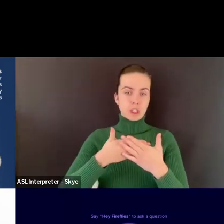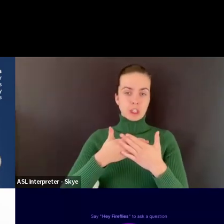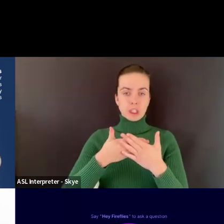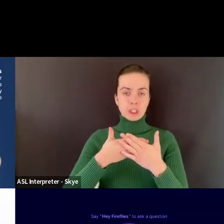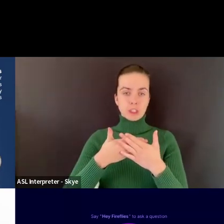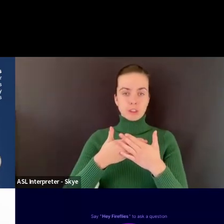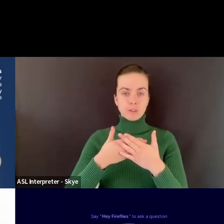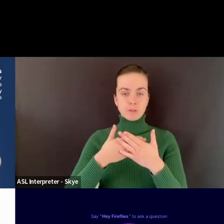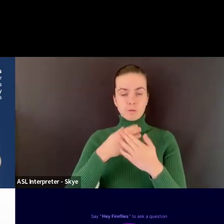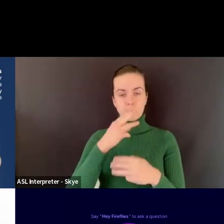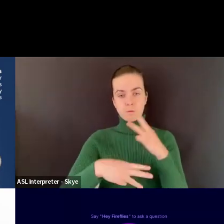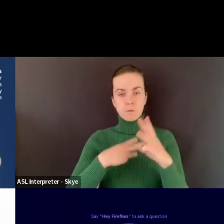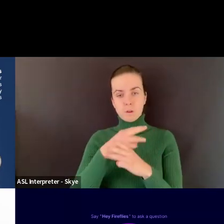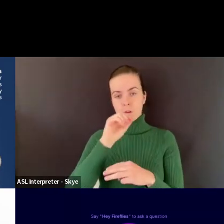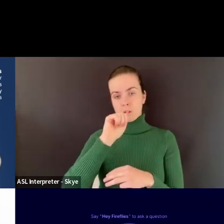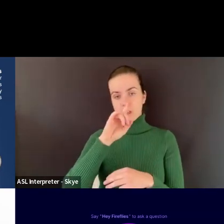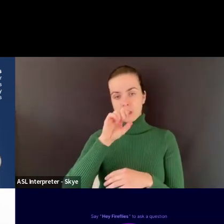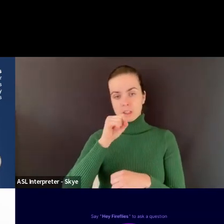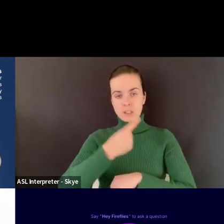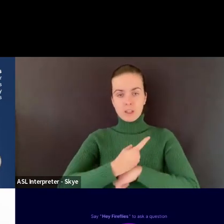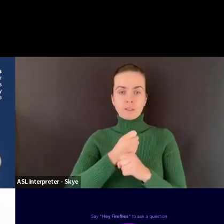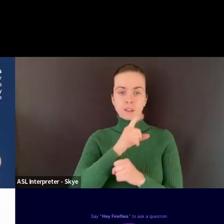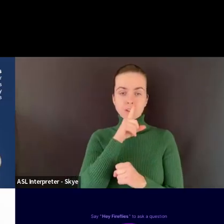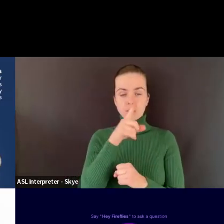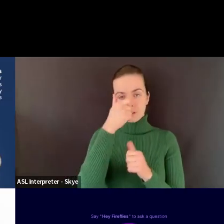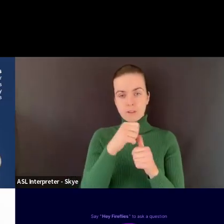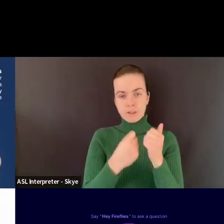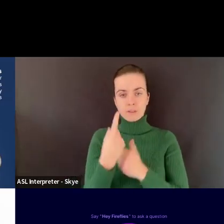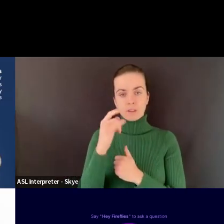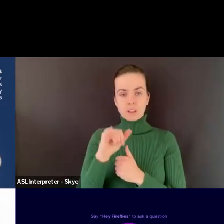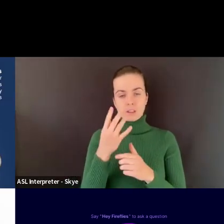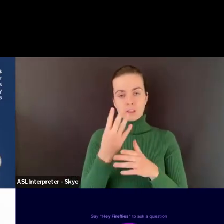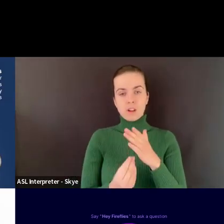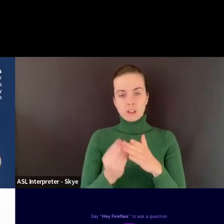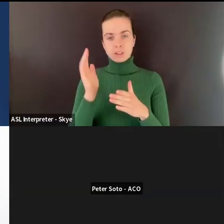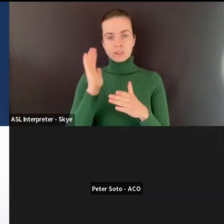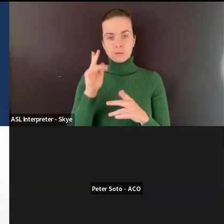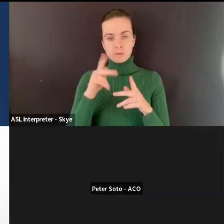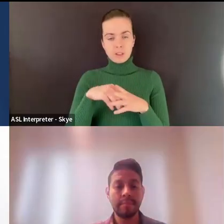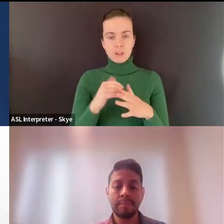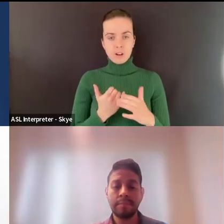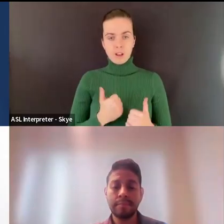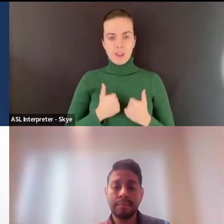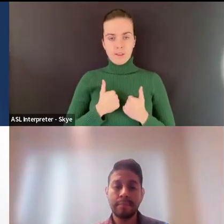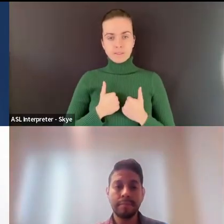World AIDS Day. Make sure to remember everyone that we have lost, people in our lives. And again,